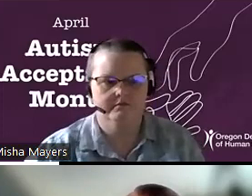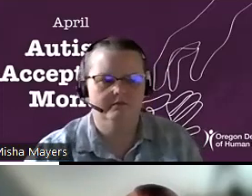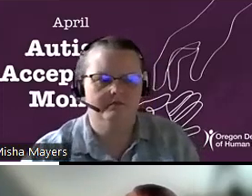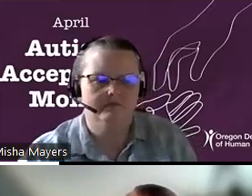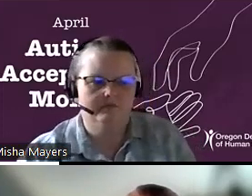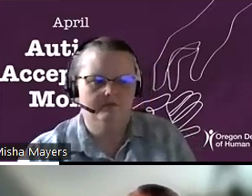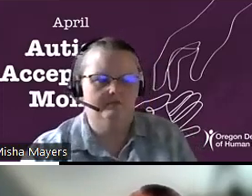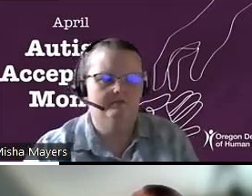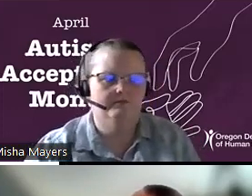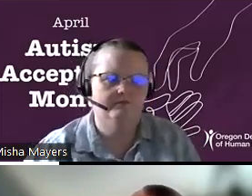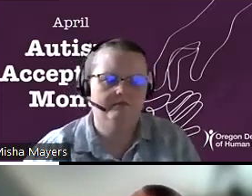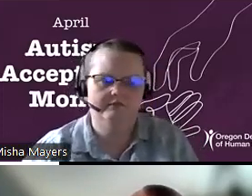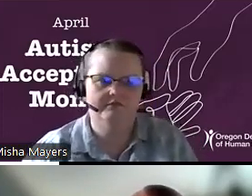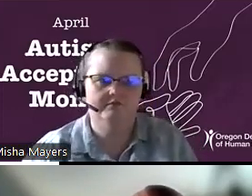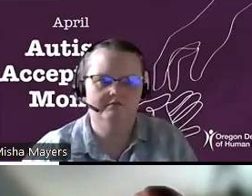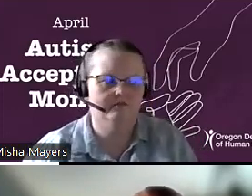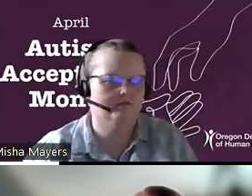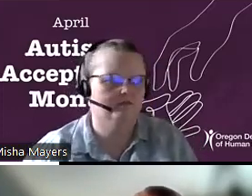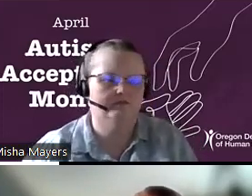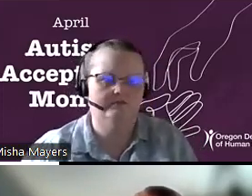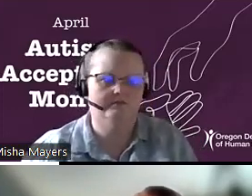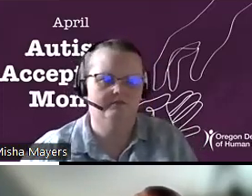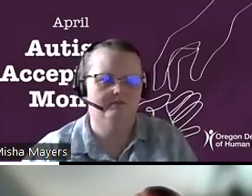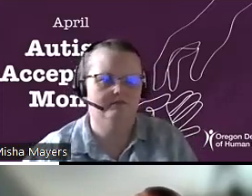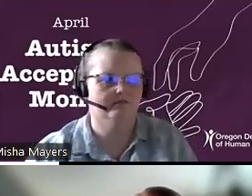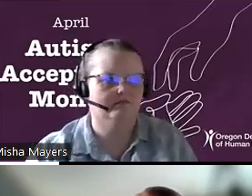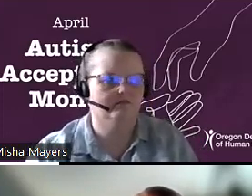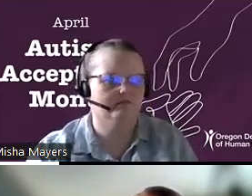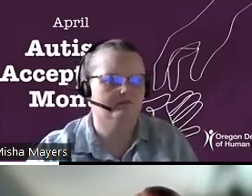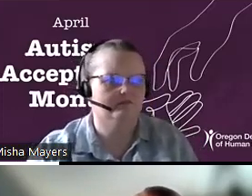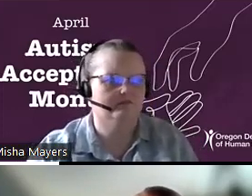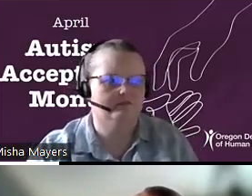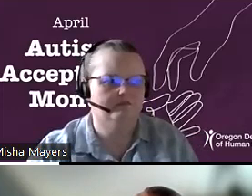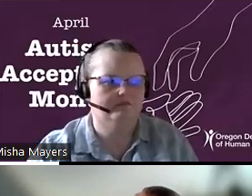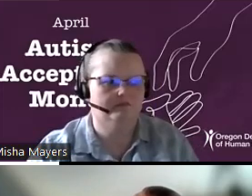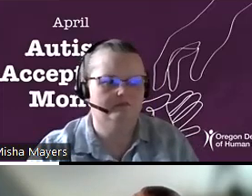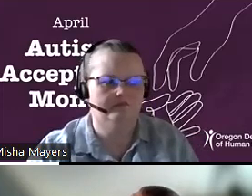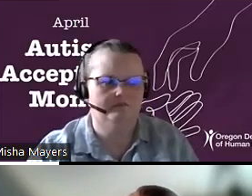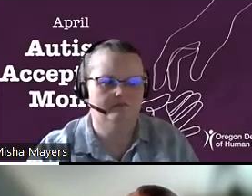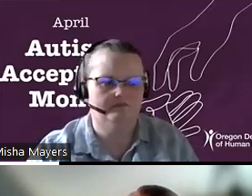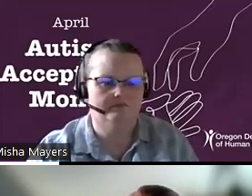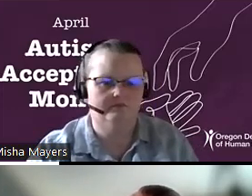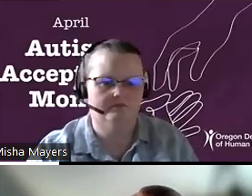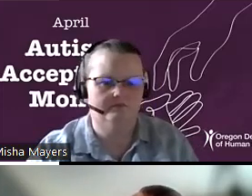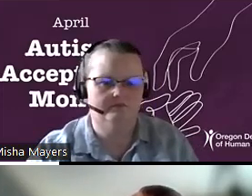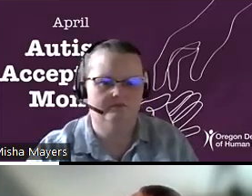AND ESSENTIALLY THE TANF JOBS CHILDCARE PROGRAM, WHICH IS, IT'S A SMALLER CHILDCARE PROGRAM